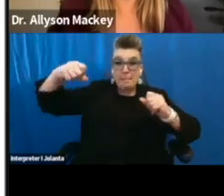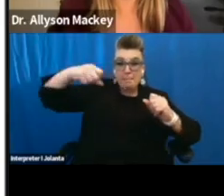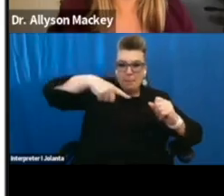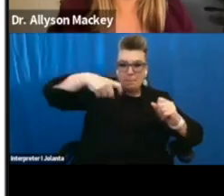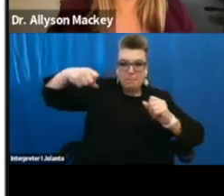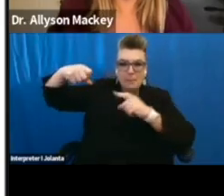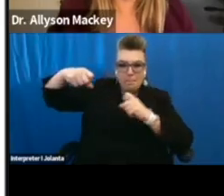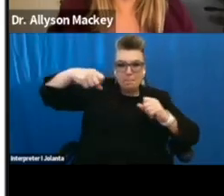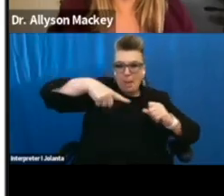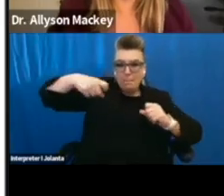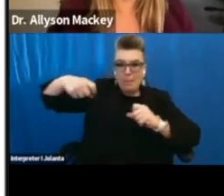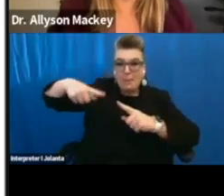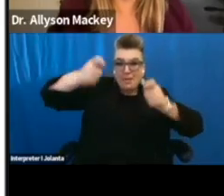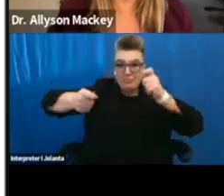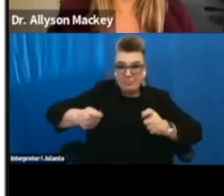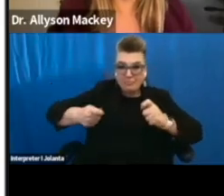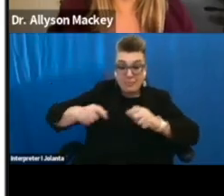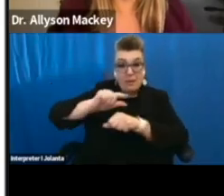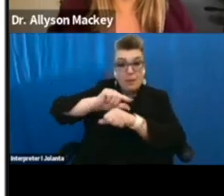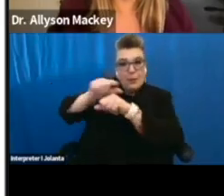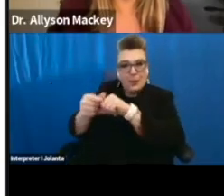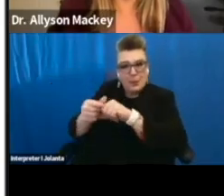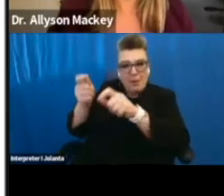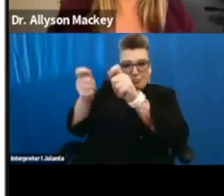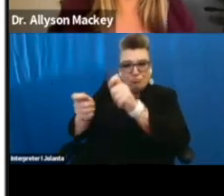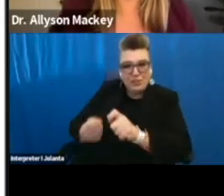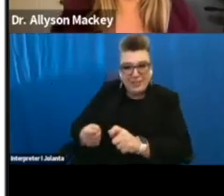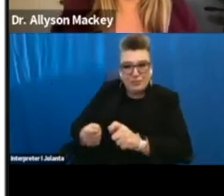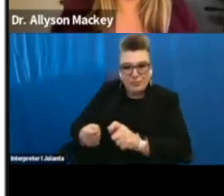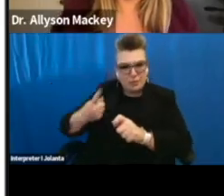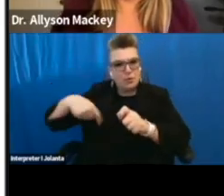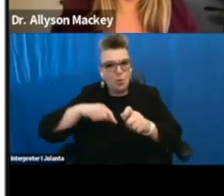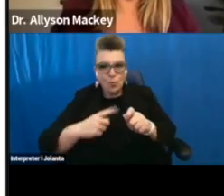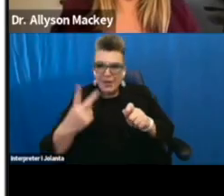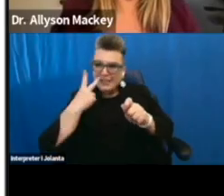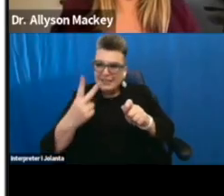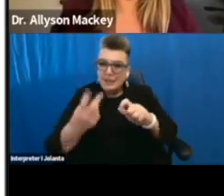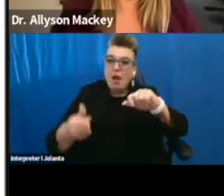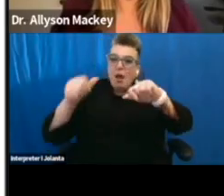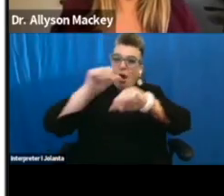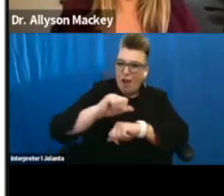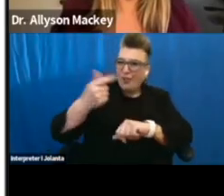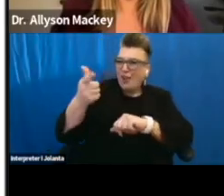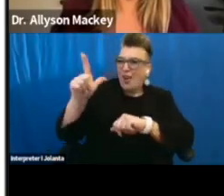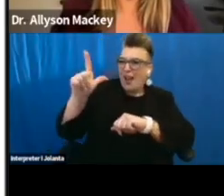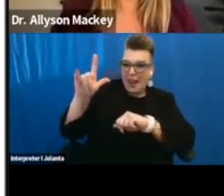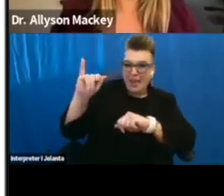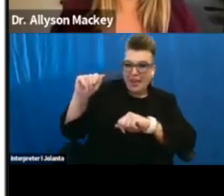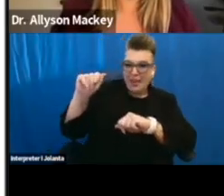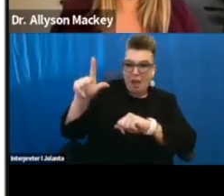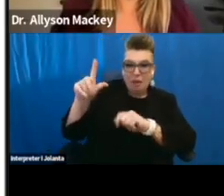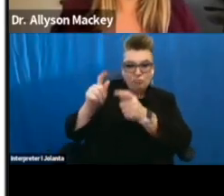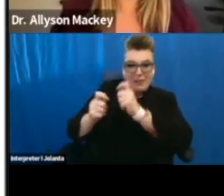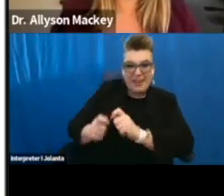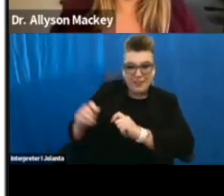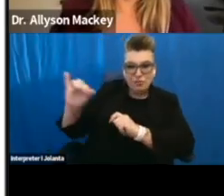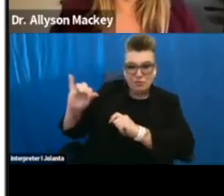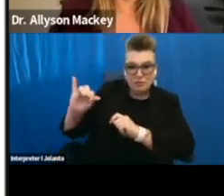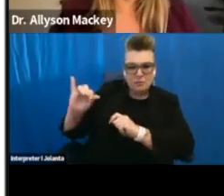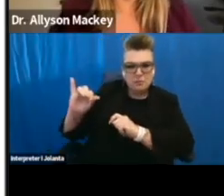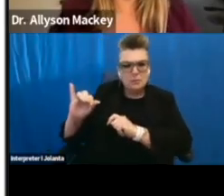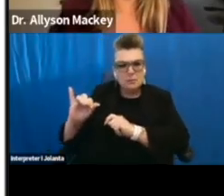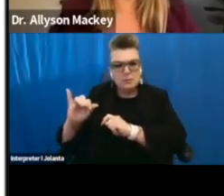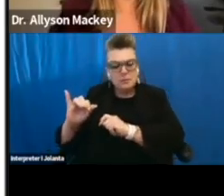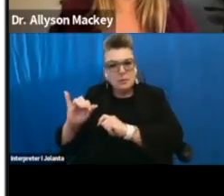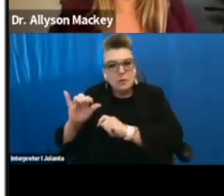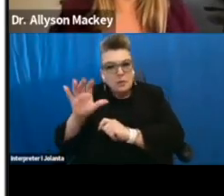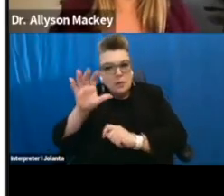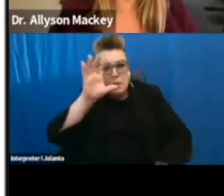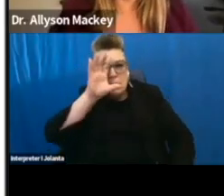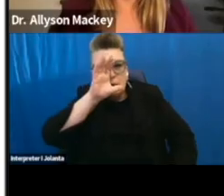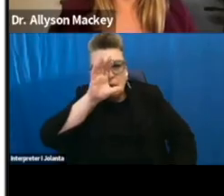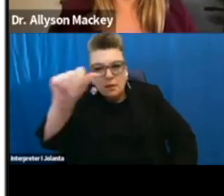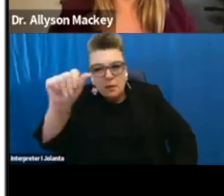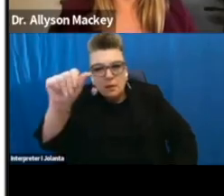changes in myelination and changes in other glia but what is so striking about studying interventions